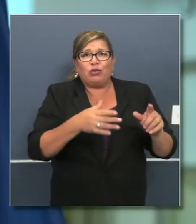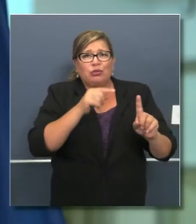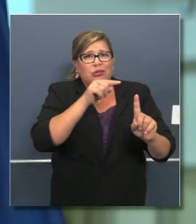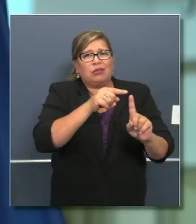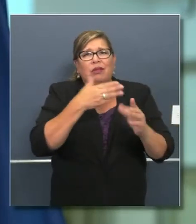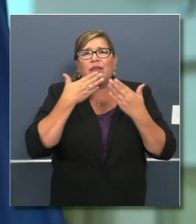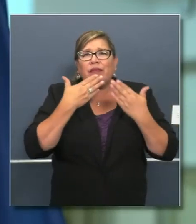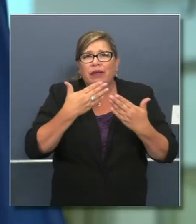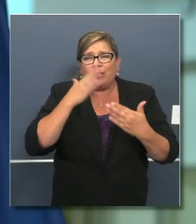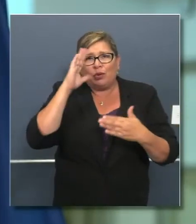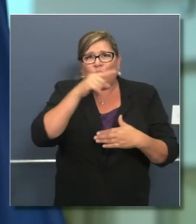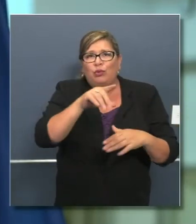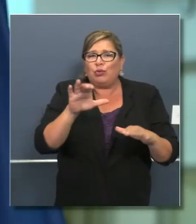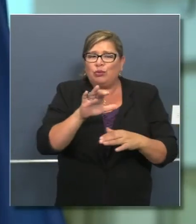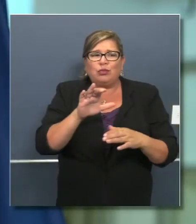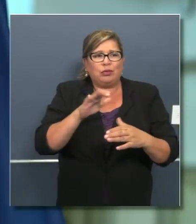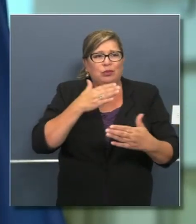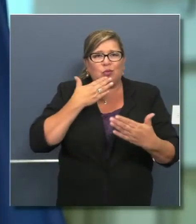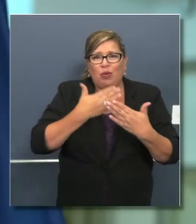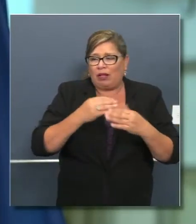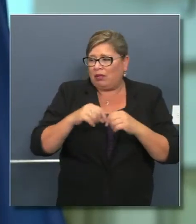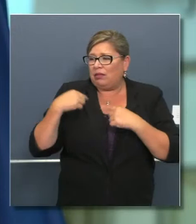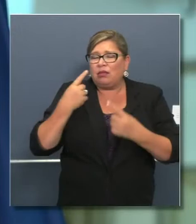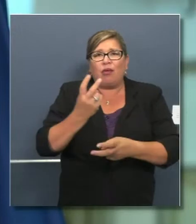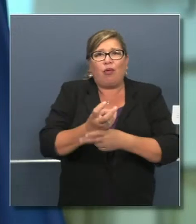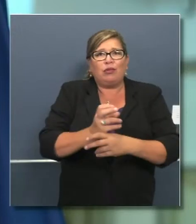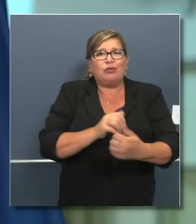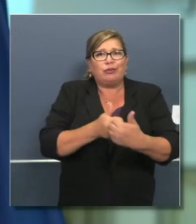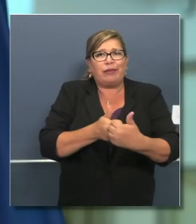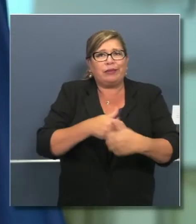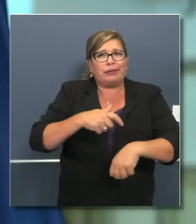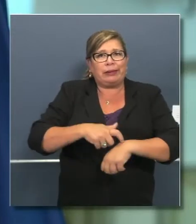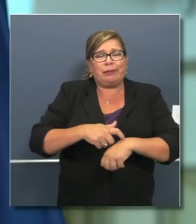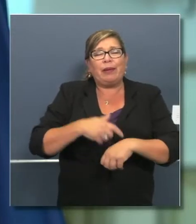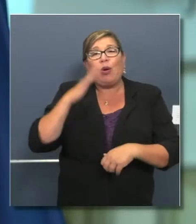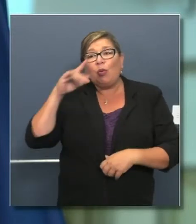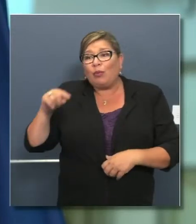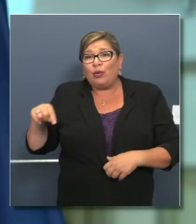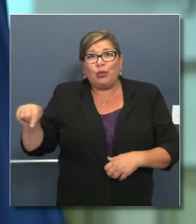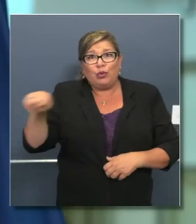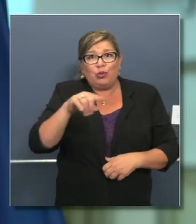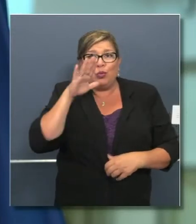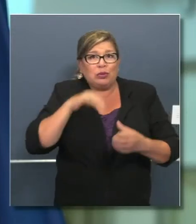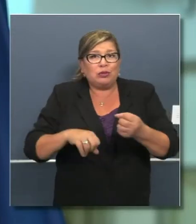want them to know we have their back and I hope you'll have their back as well and and I want